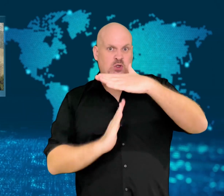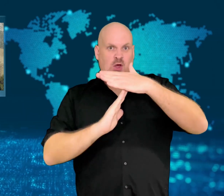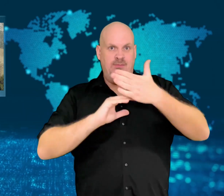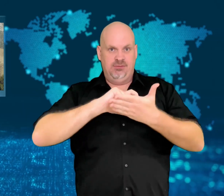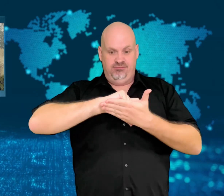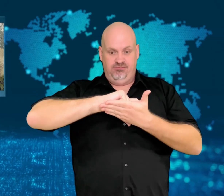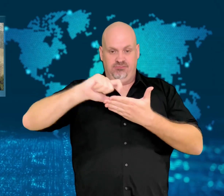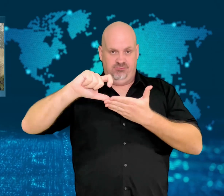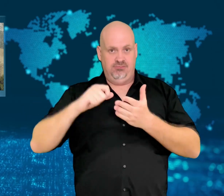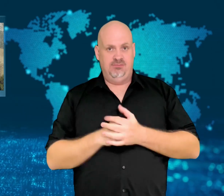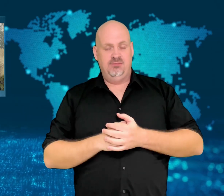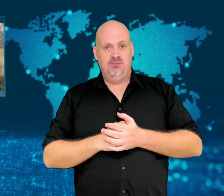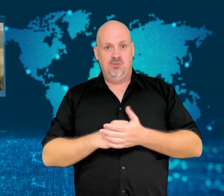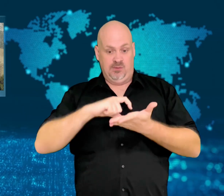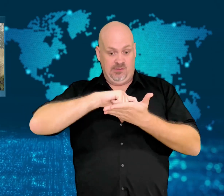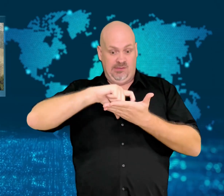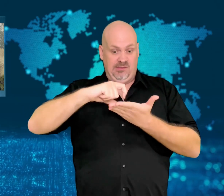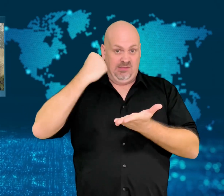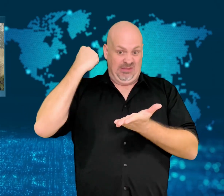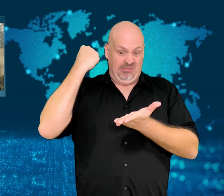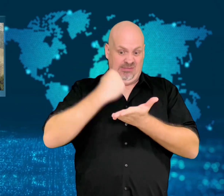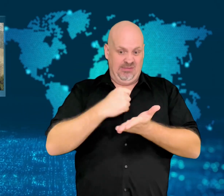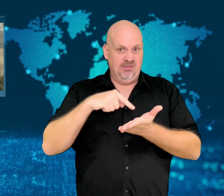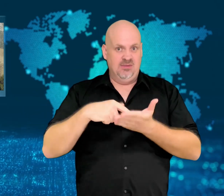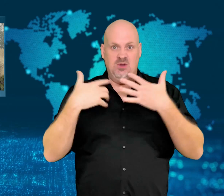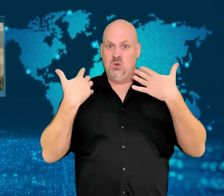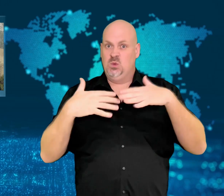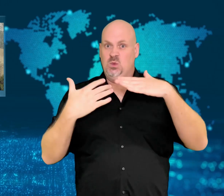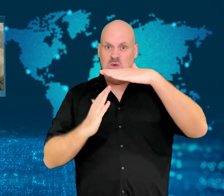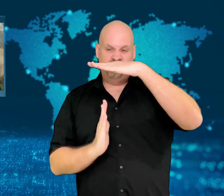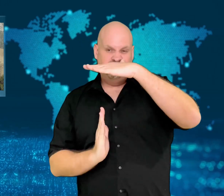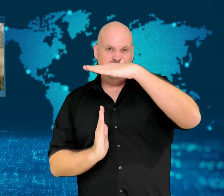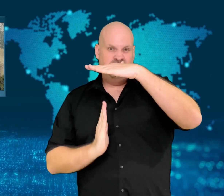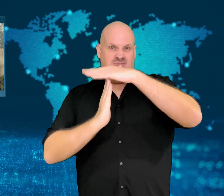"Top secret" is the highest level of US classification,